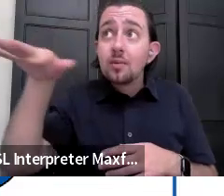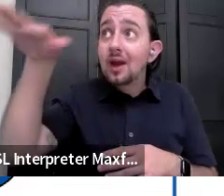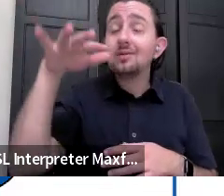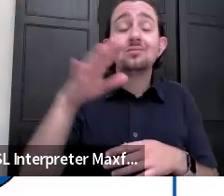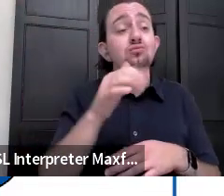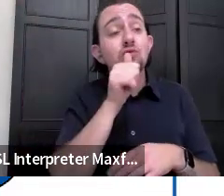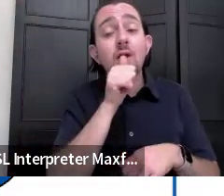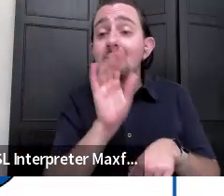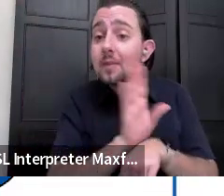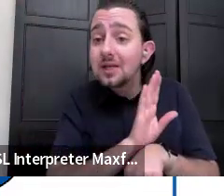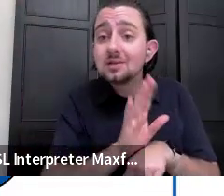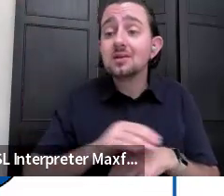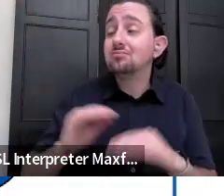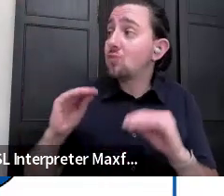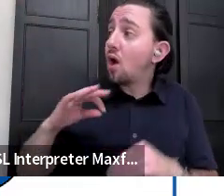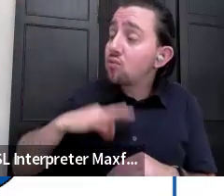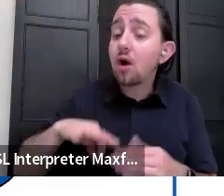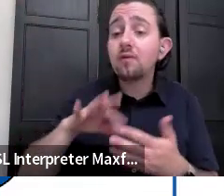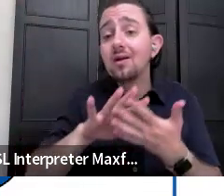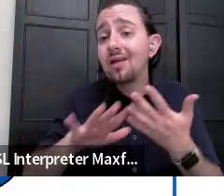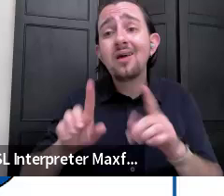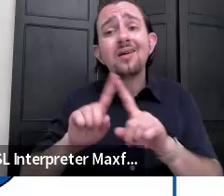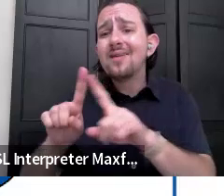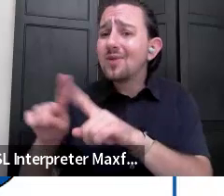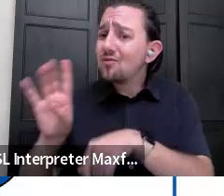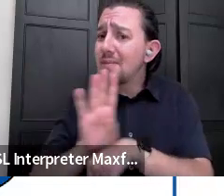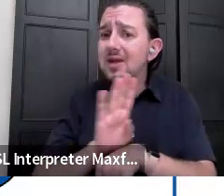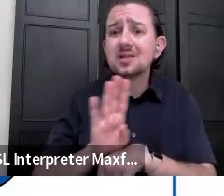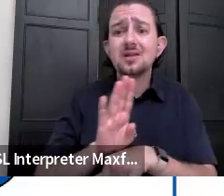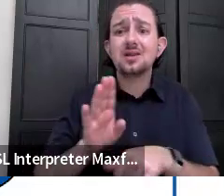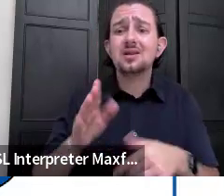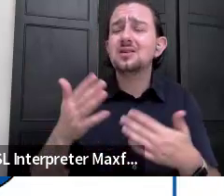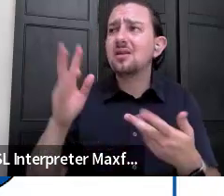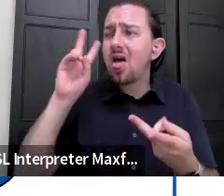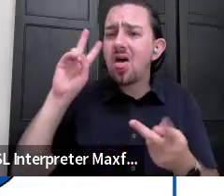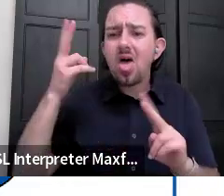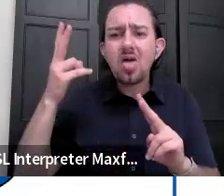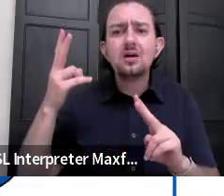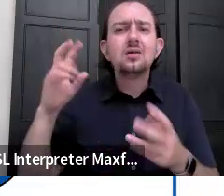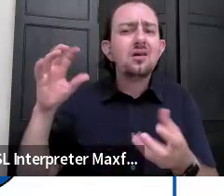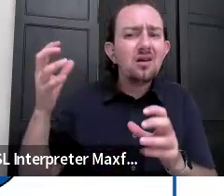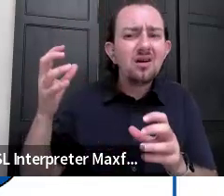nonprofit employers that really have a big misunderstanding about disability.